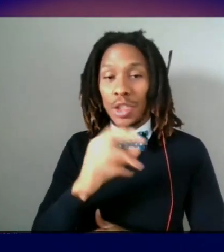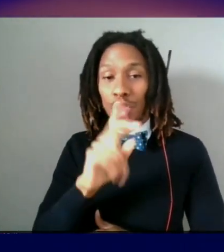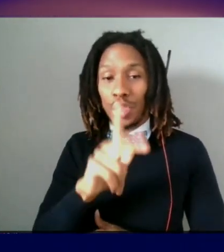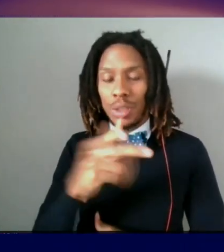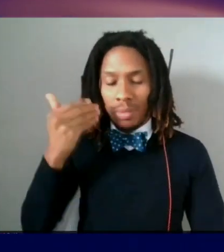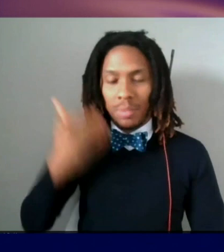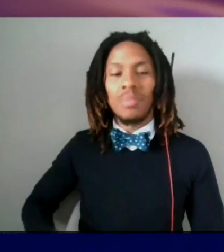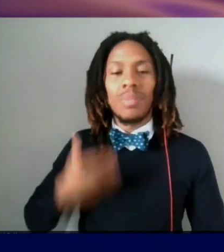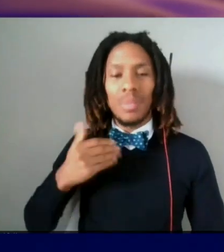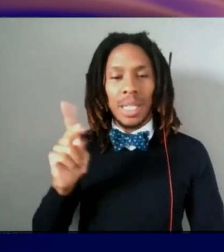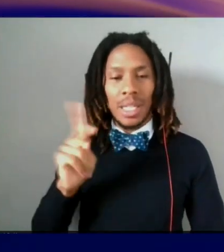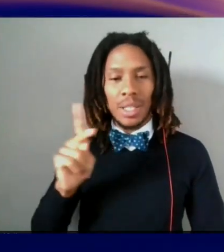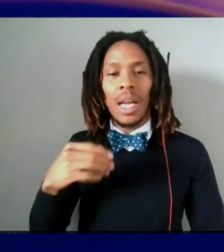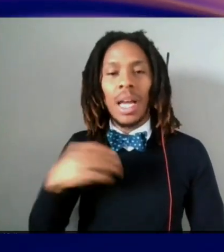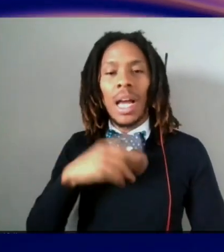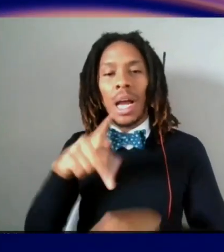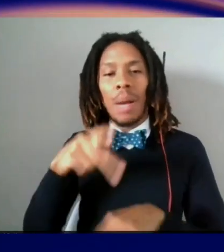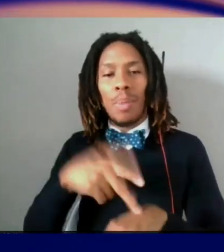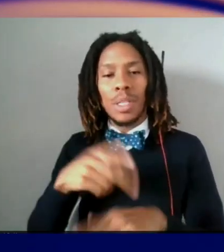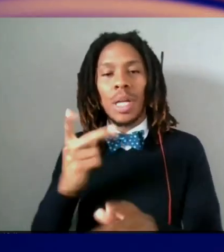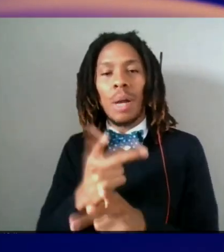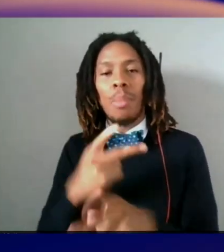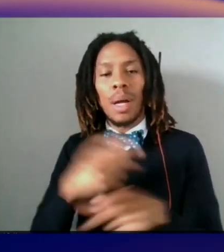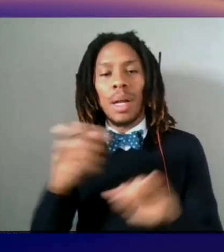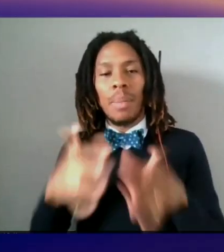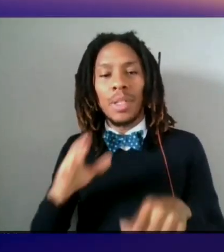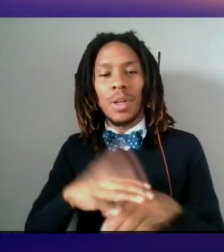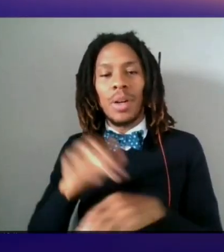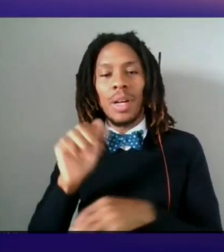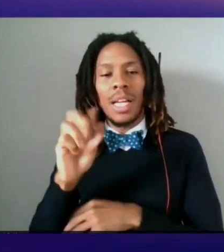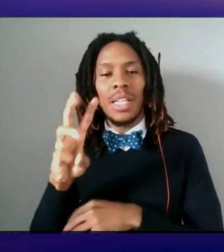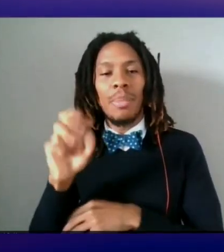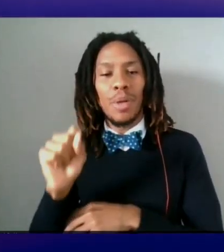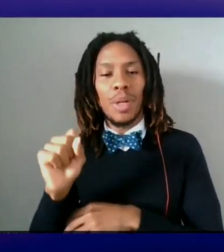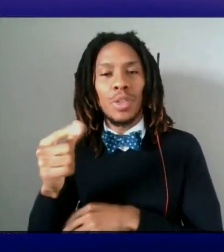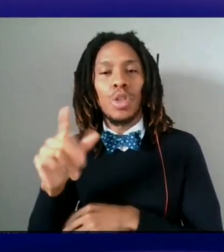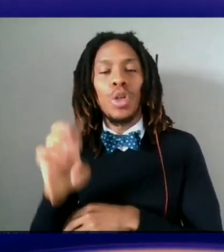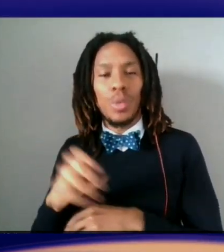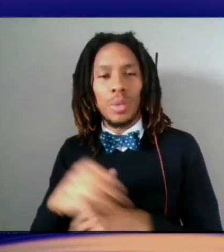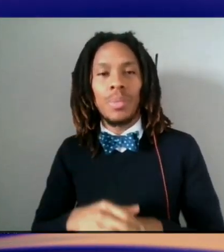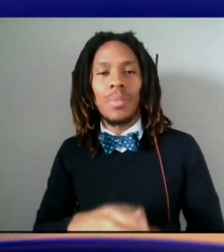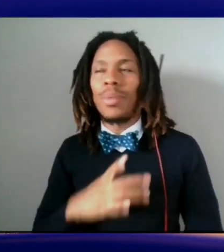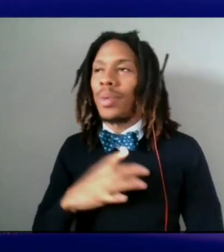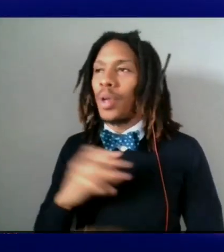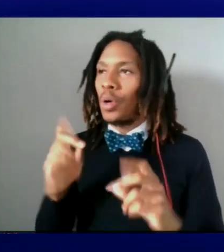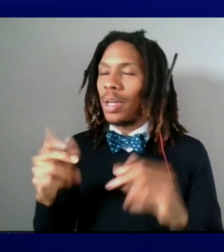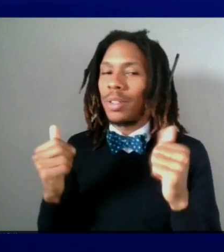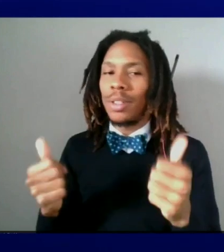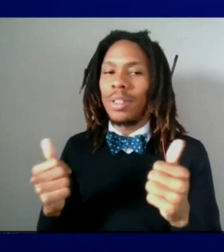I'm a Principal Product Manager on AWS Glue. Okay, wonderful. So we're talking about Glue today.